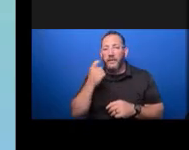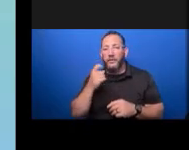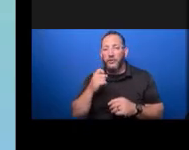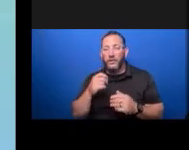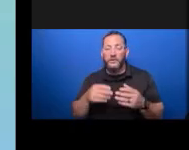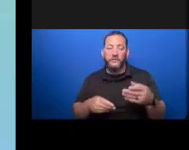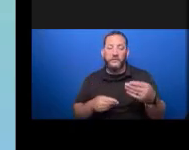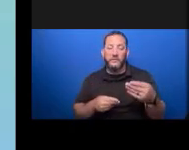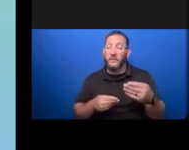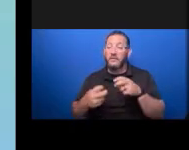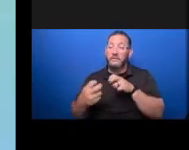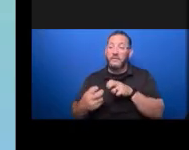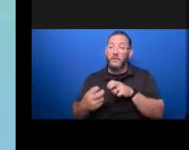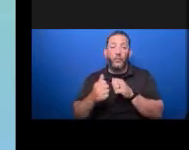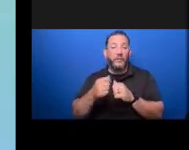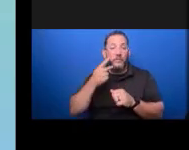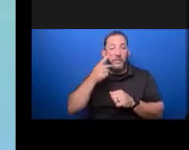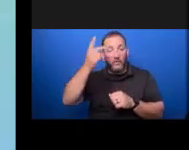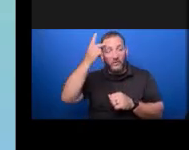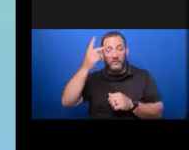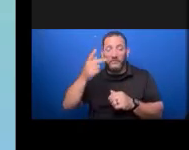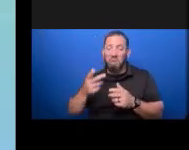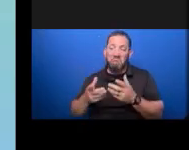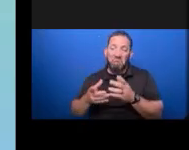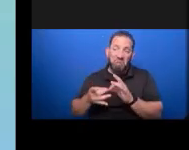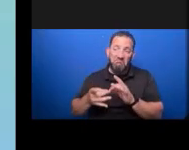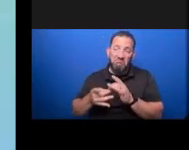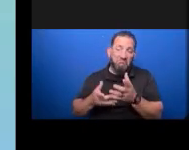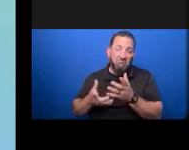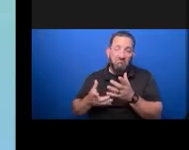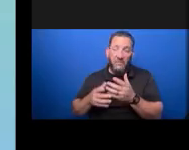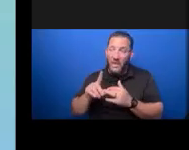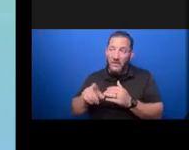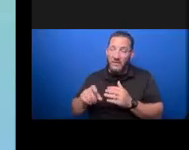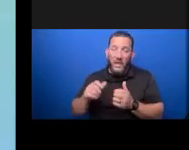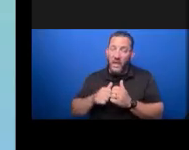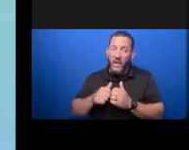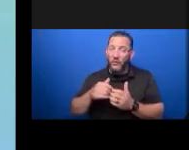with a parent and say, "How does your kid react to this? It's